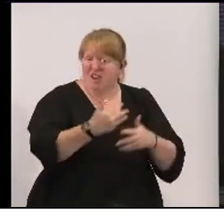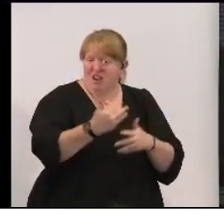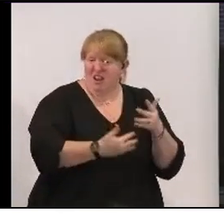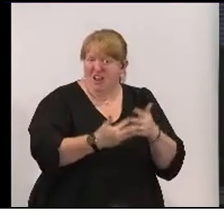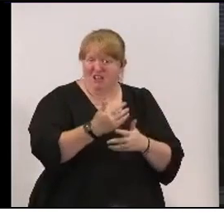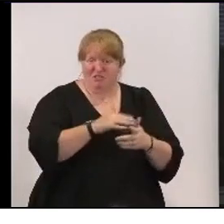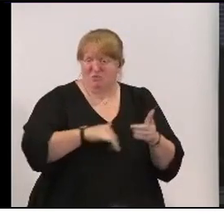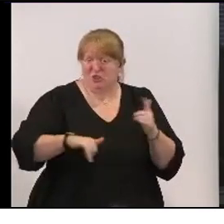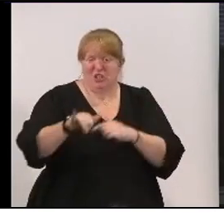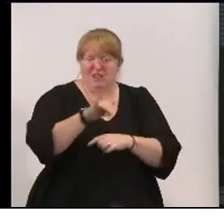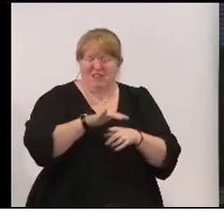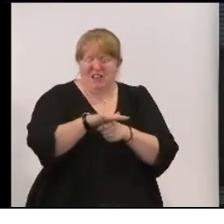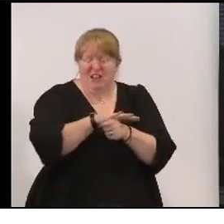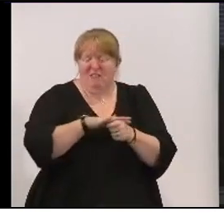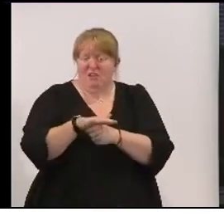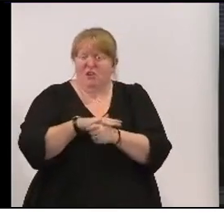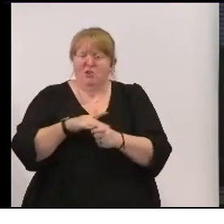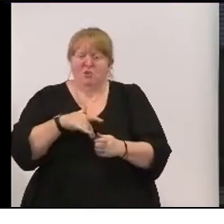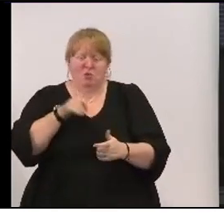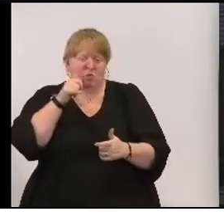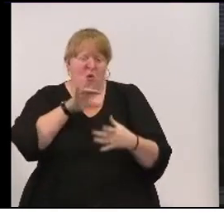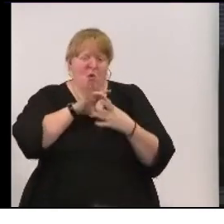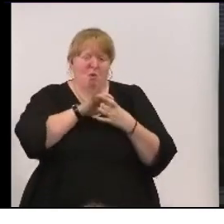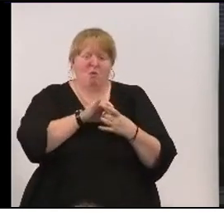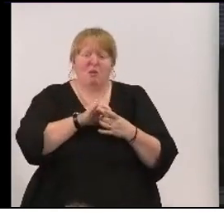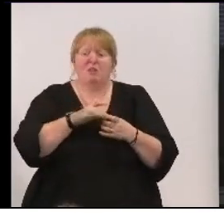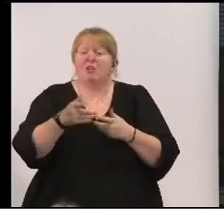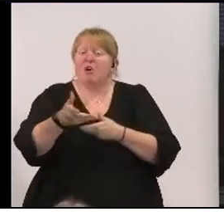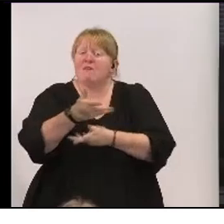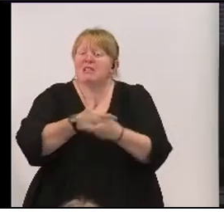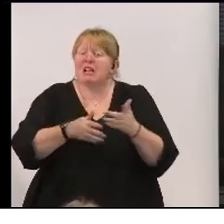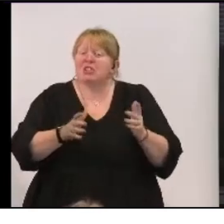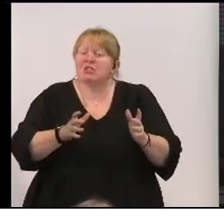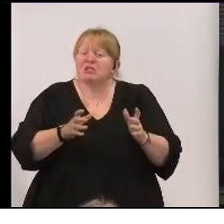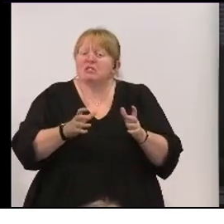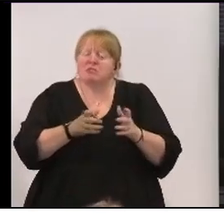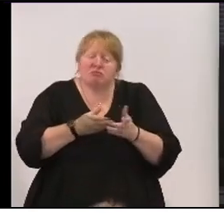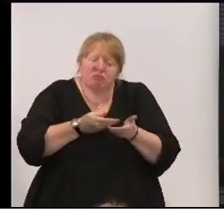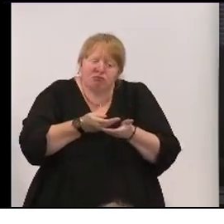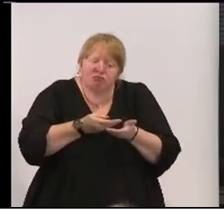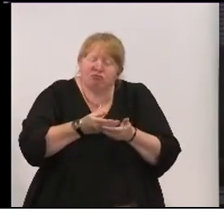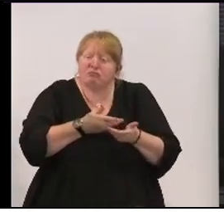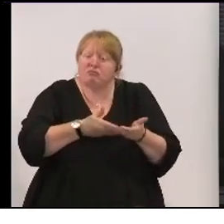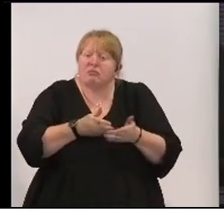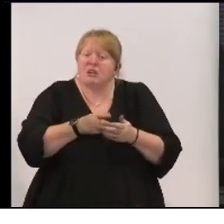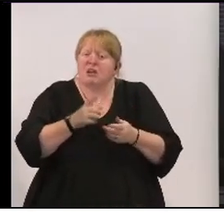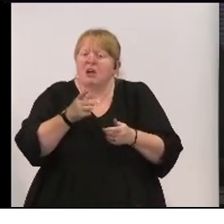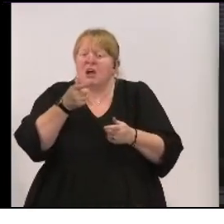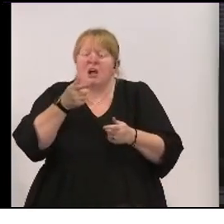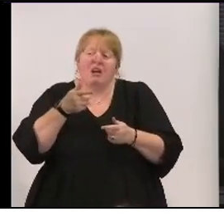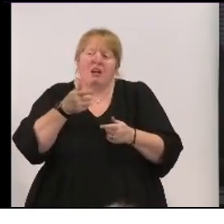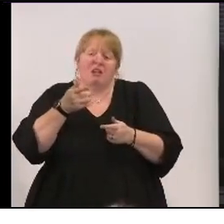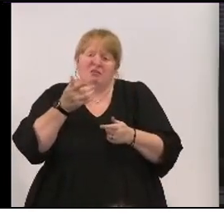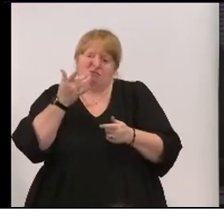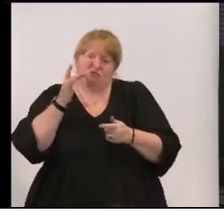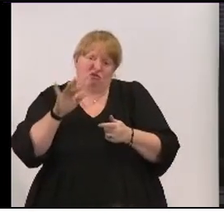it would be starting those conversations small. And one trick that I always use is when I speak to